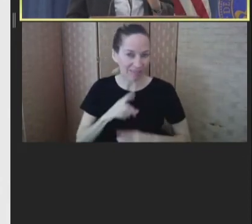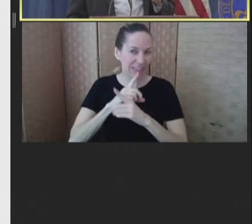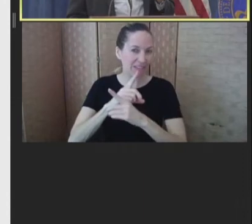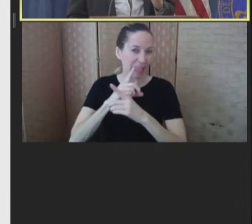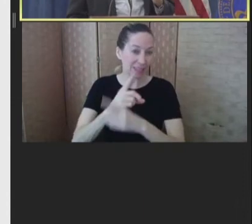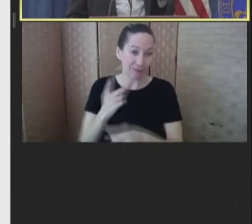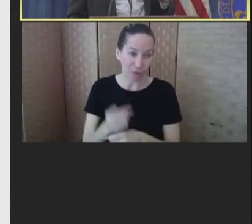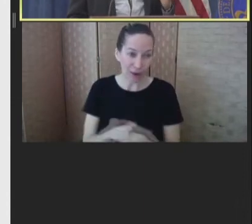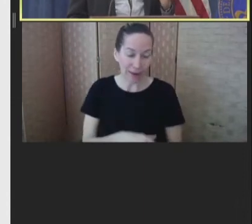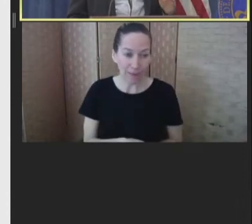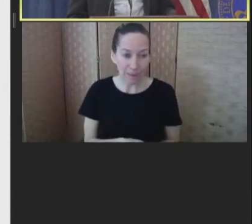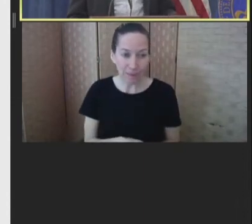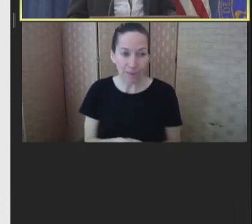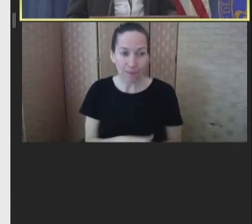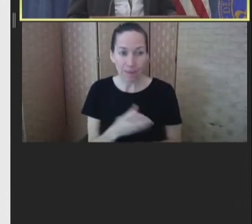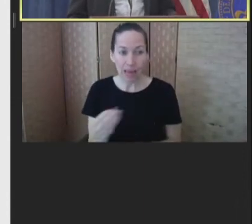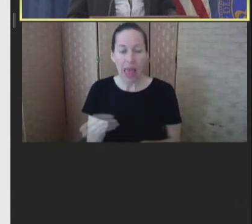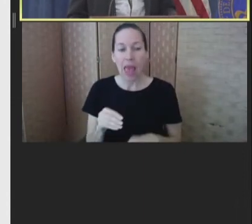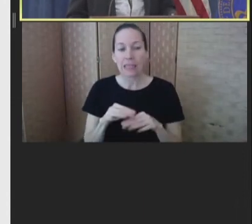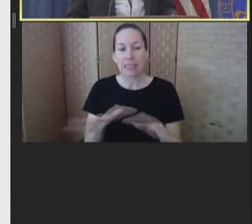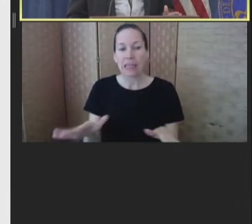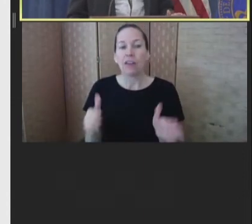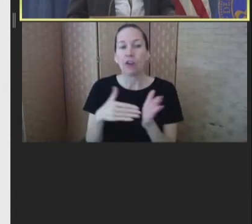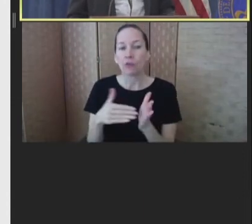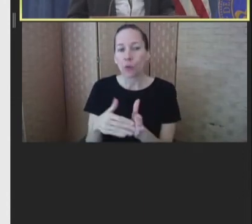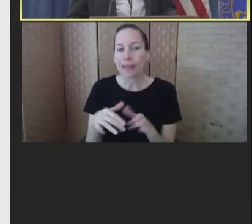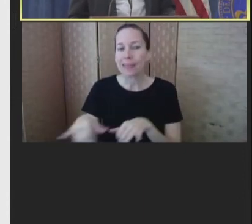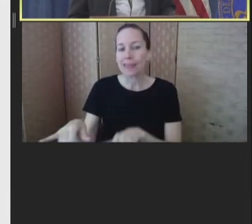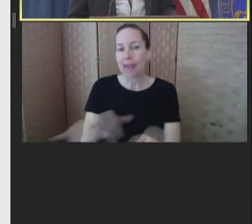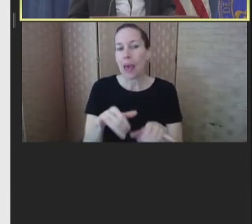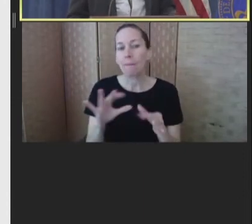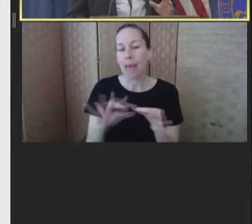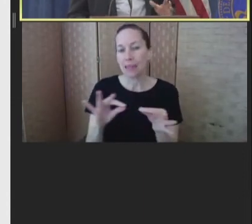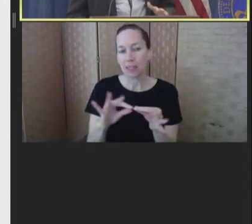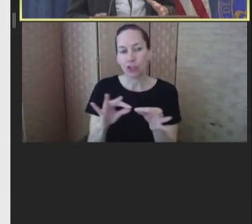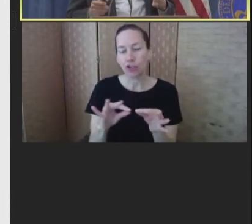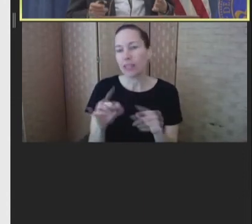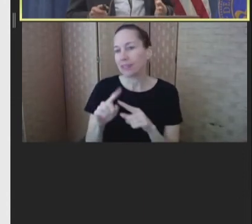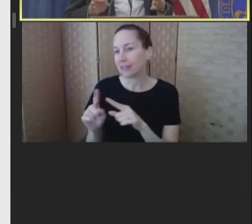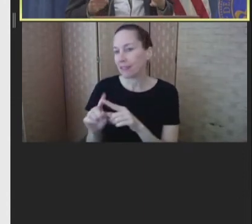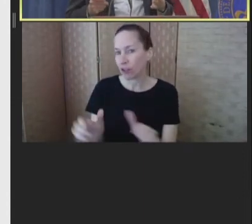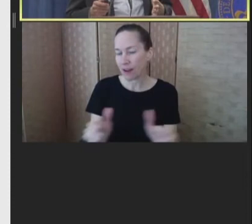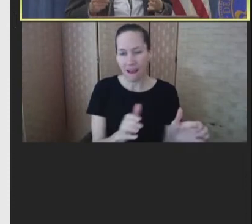across sectors. And then finally, building partnerships, starting with existing circles